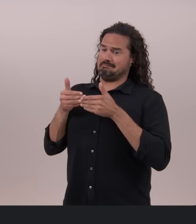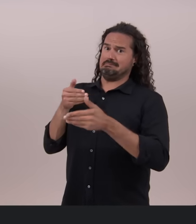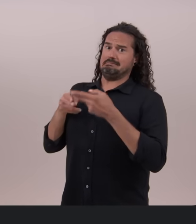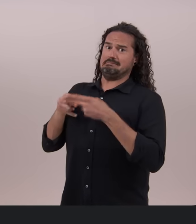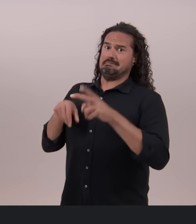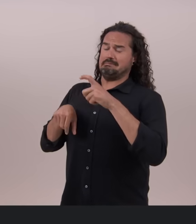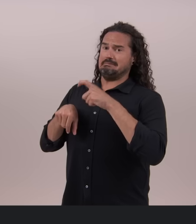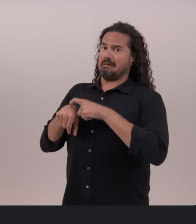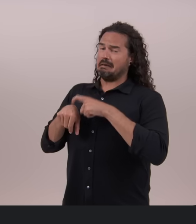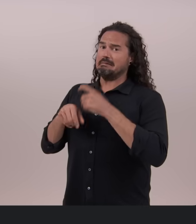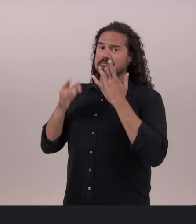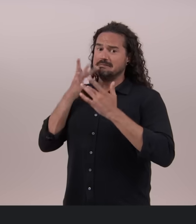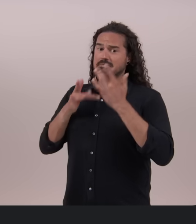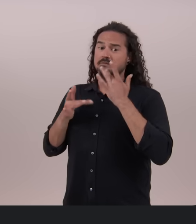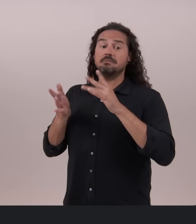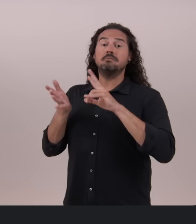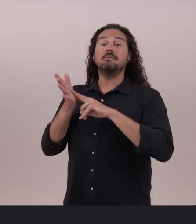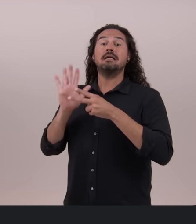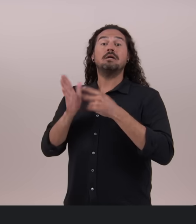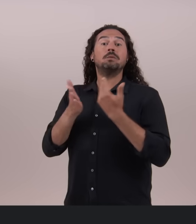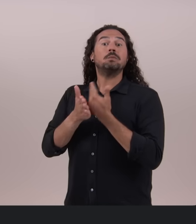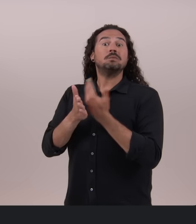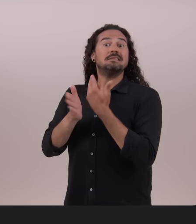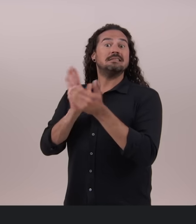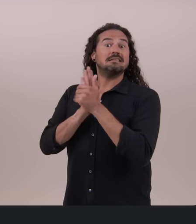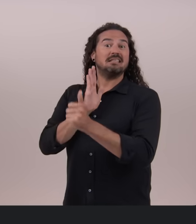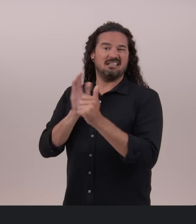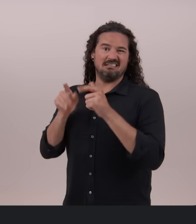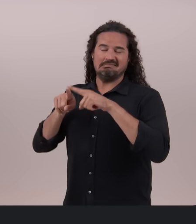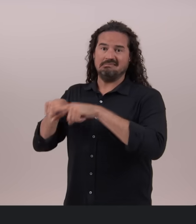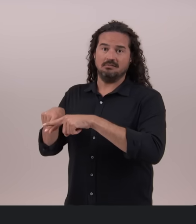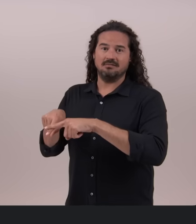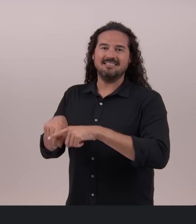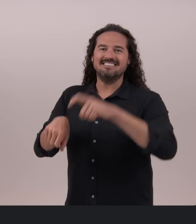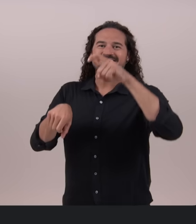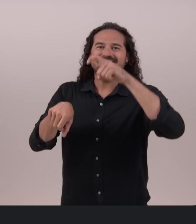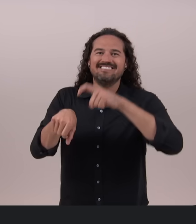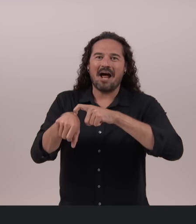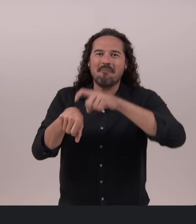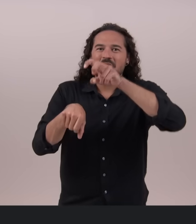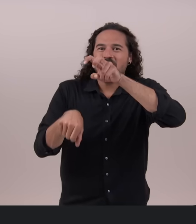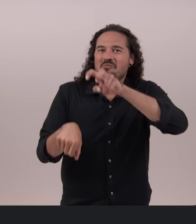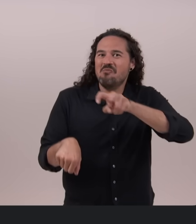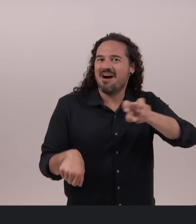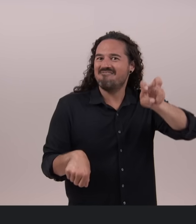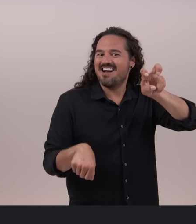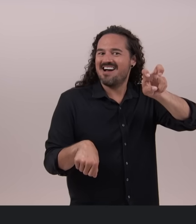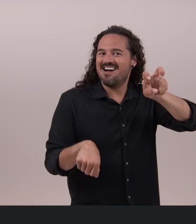So let's rely on our latest skill: Time travel!